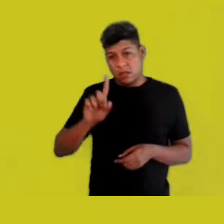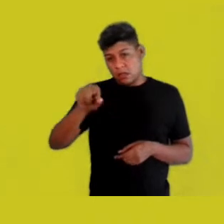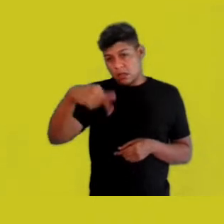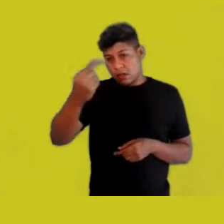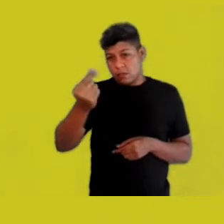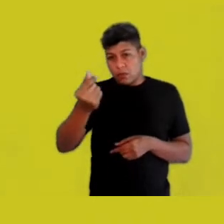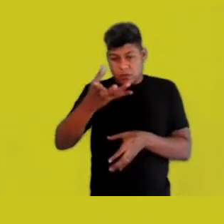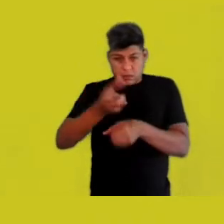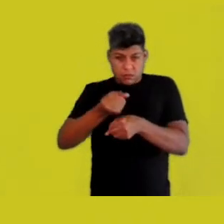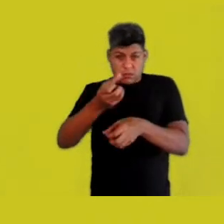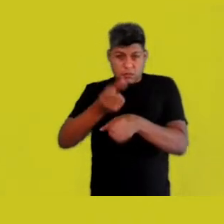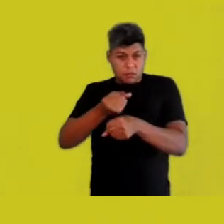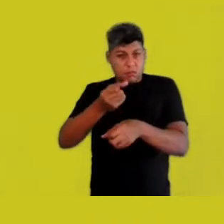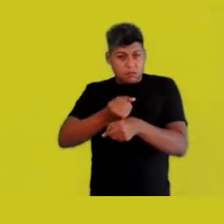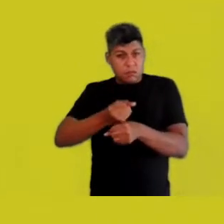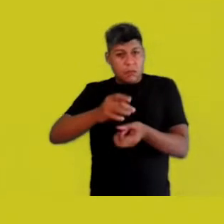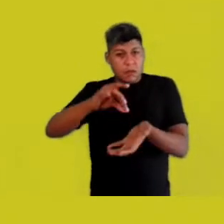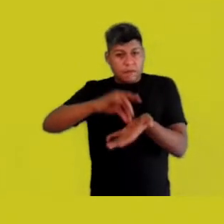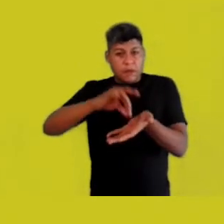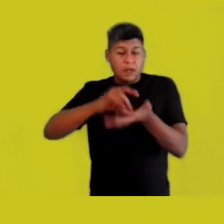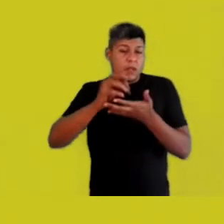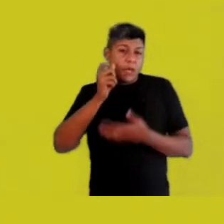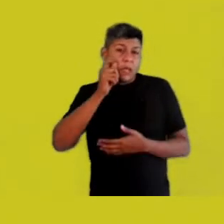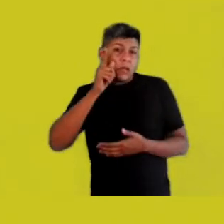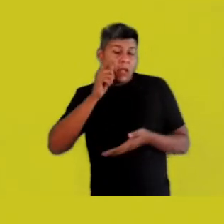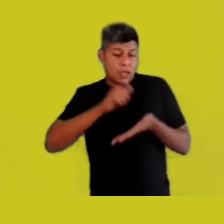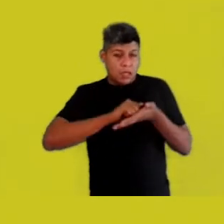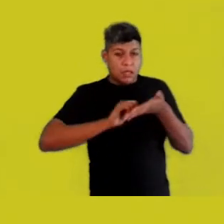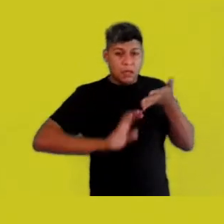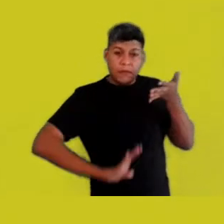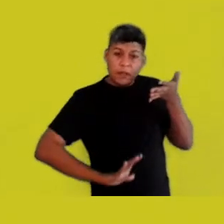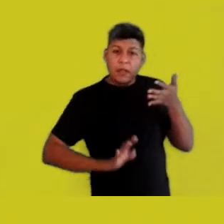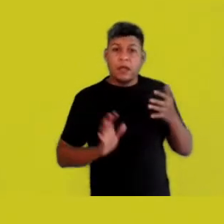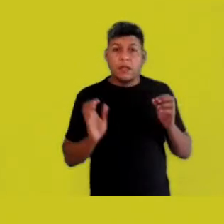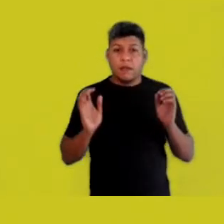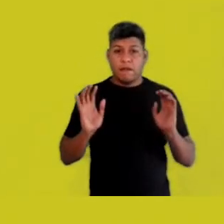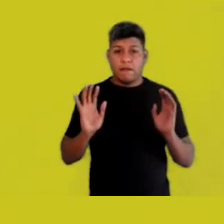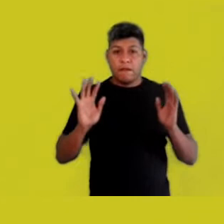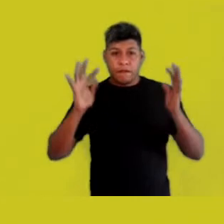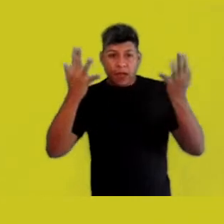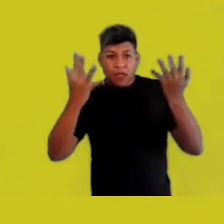So, in fact, this idea of a sorcerous activity as an activity of displacement of movement